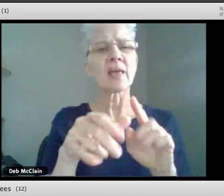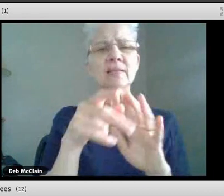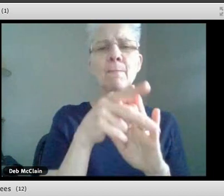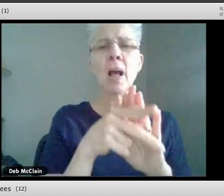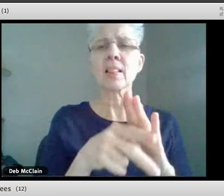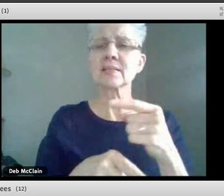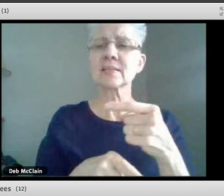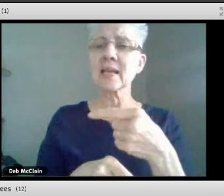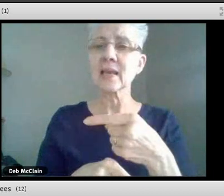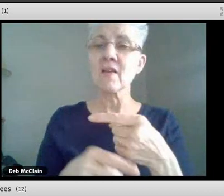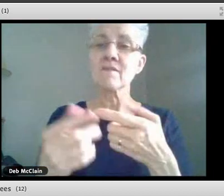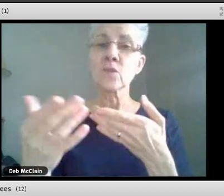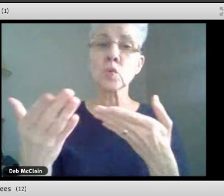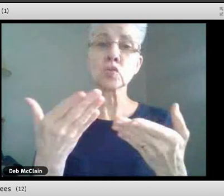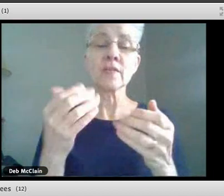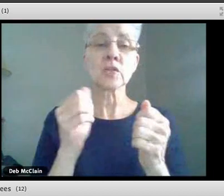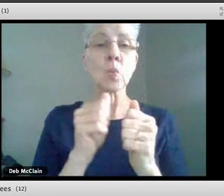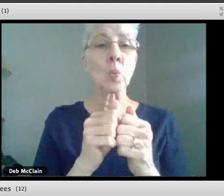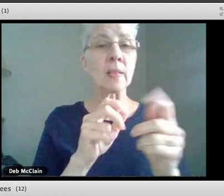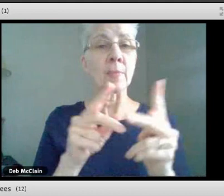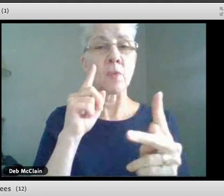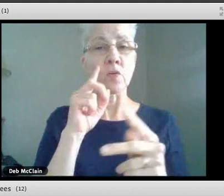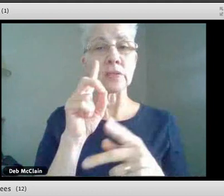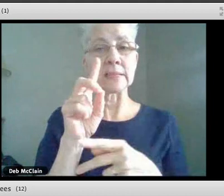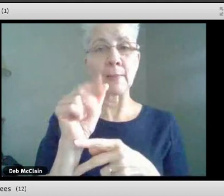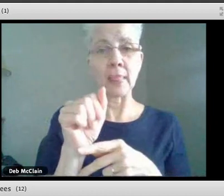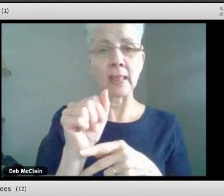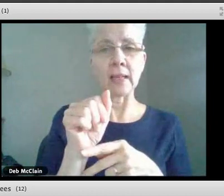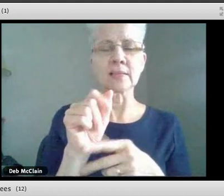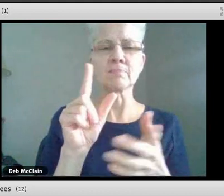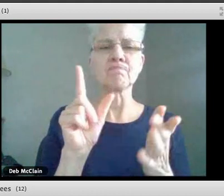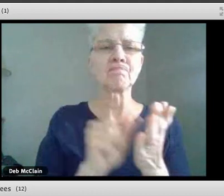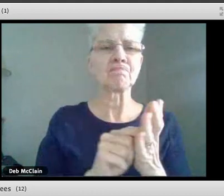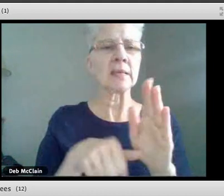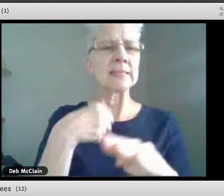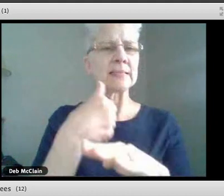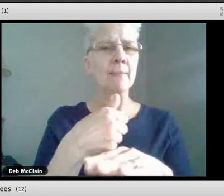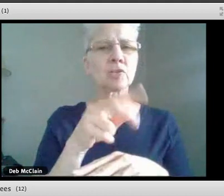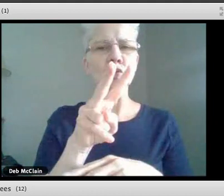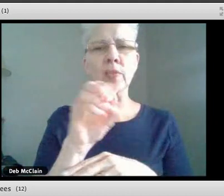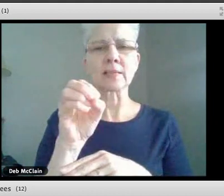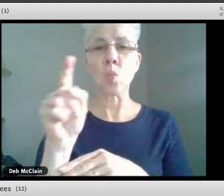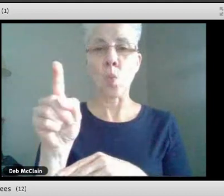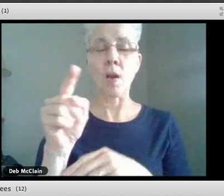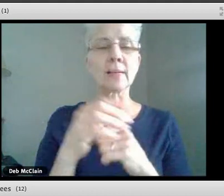for Services for Peoples with Disabilities, and it came out in 2001, and it's...